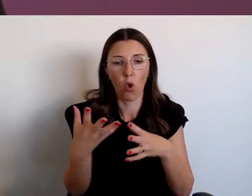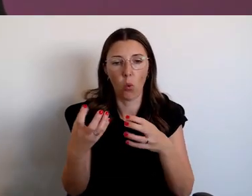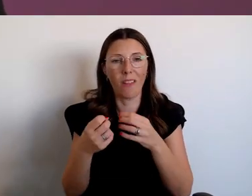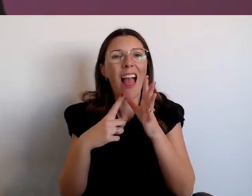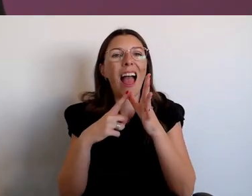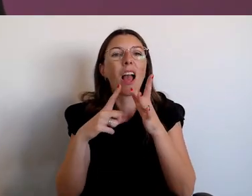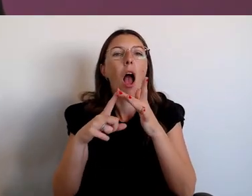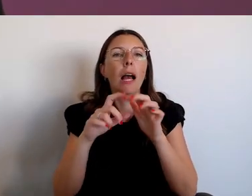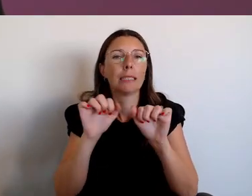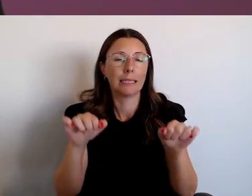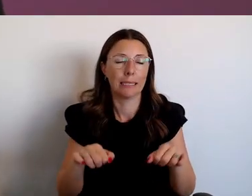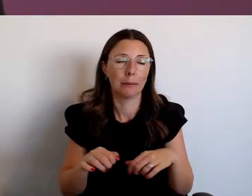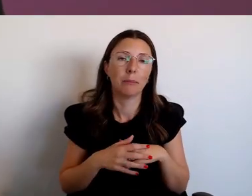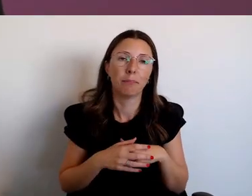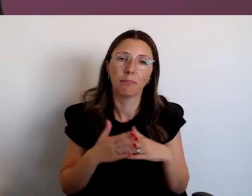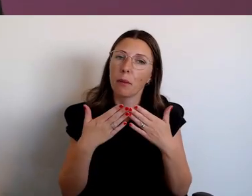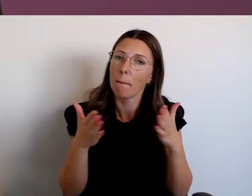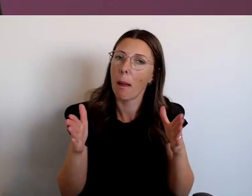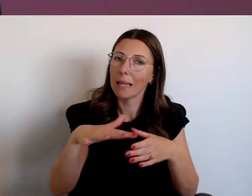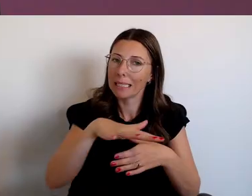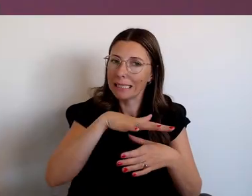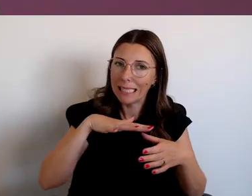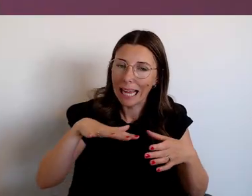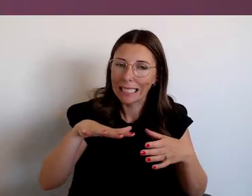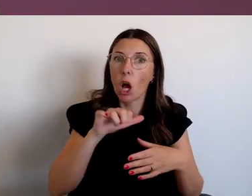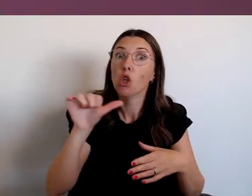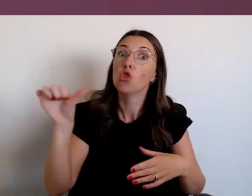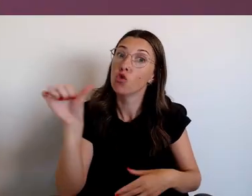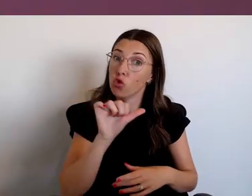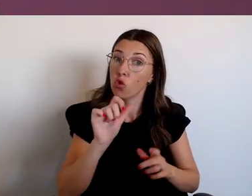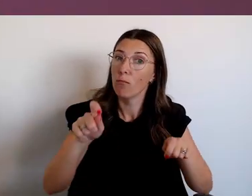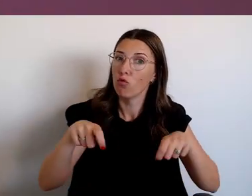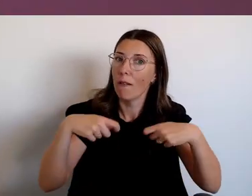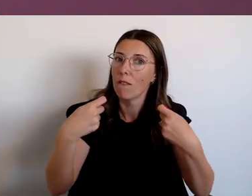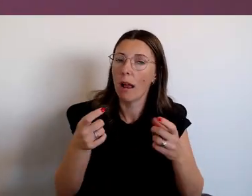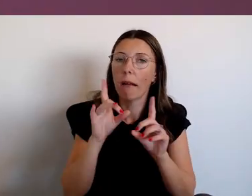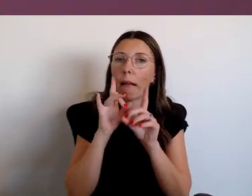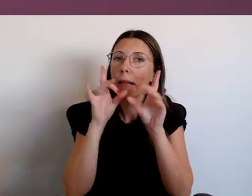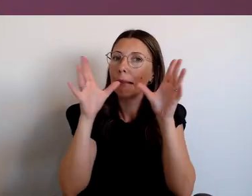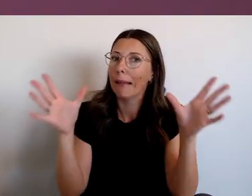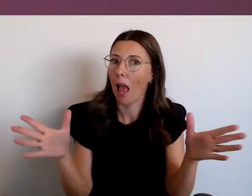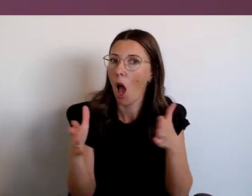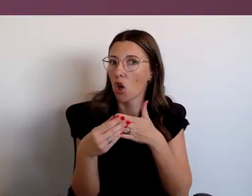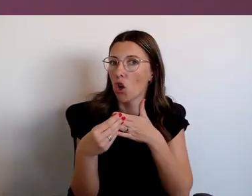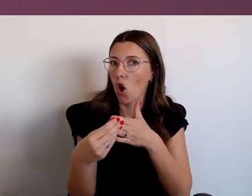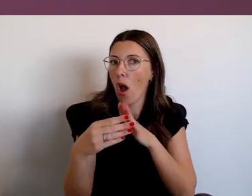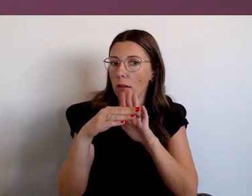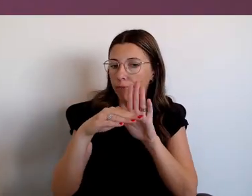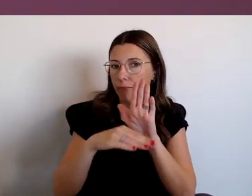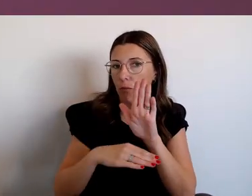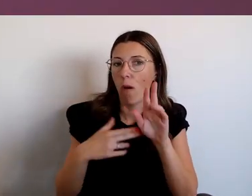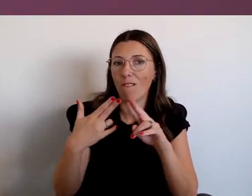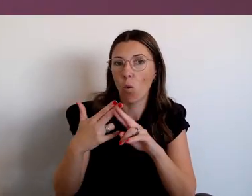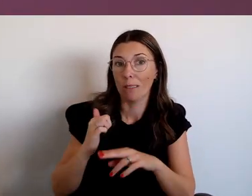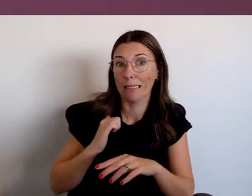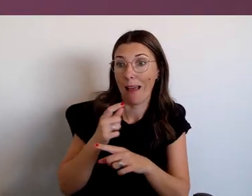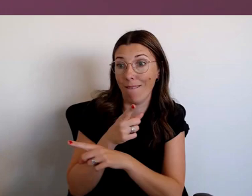Importantly, public sector organisations should provide clear guidelines for staff to ensure AI is used with